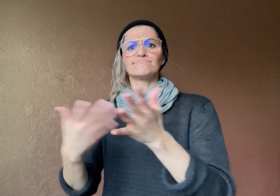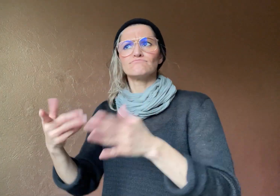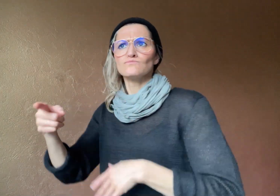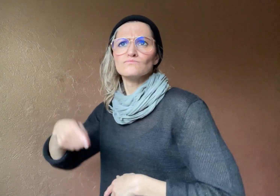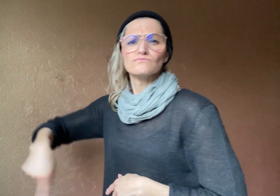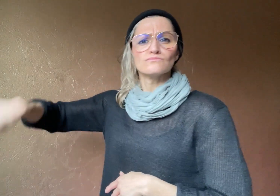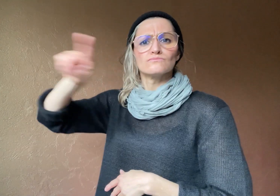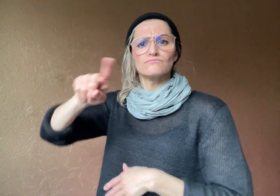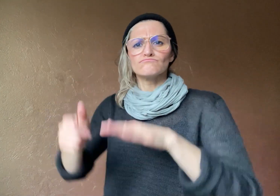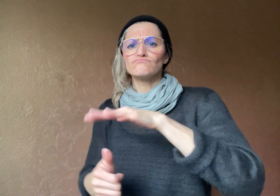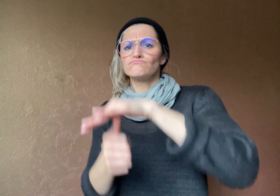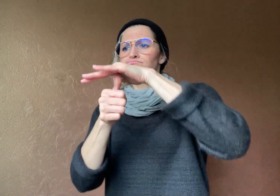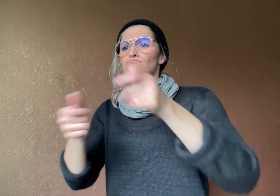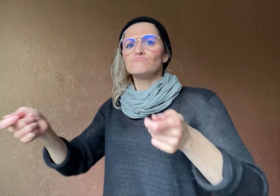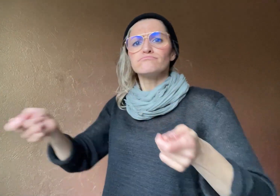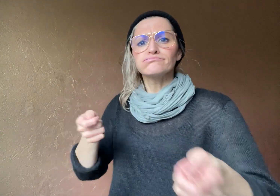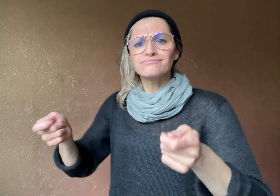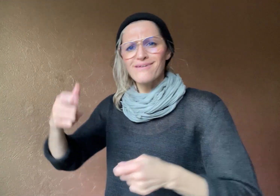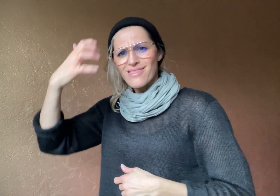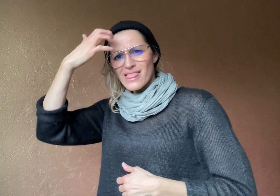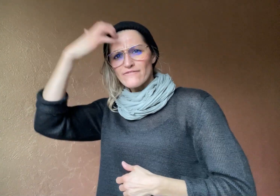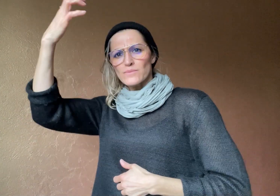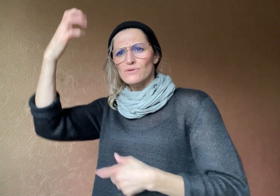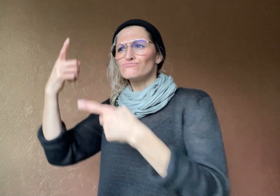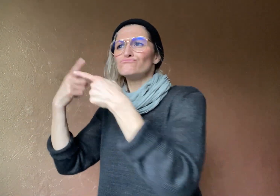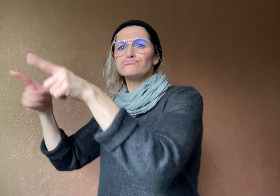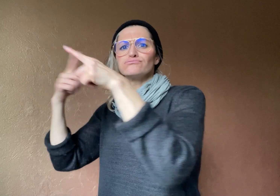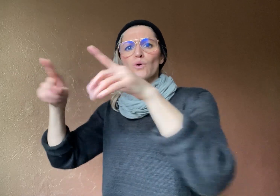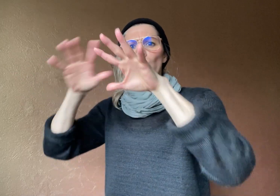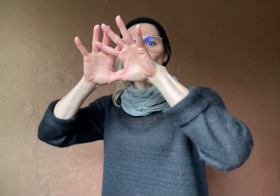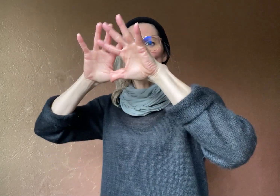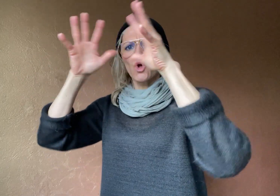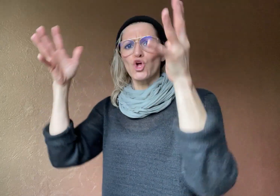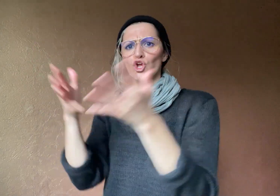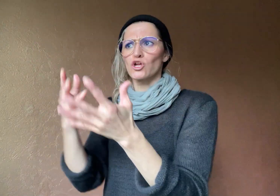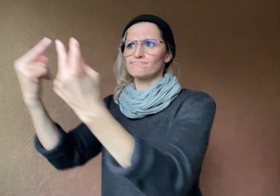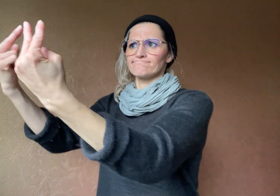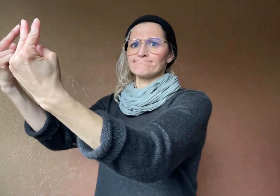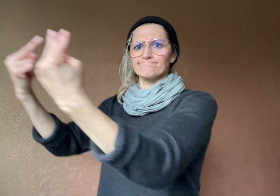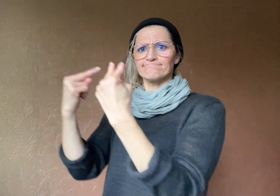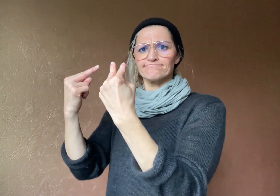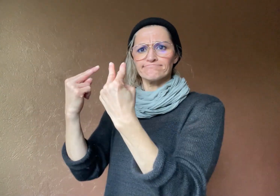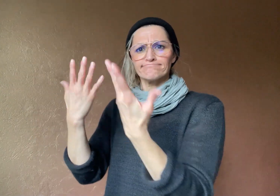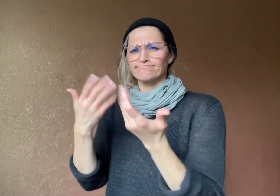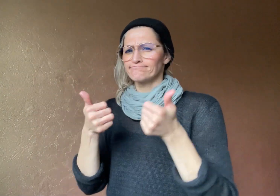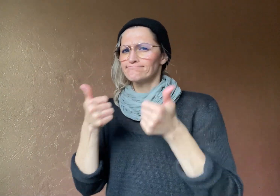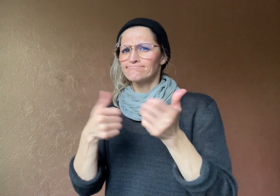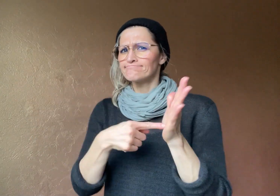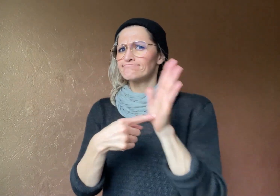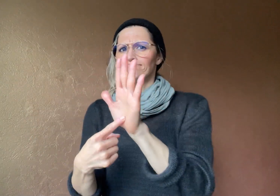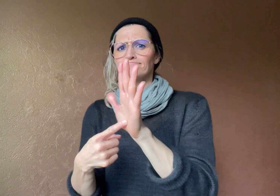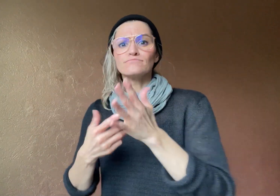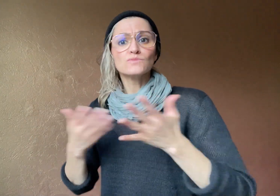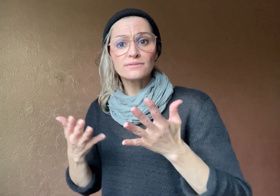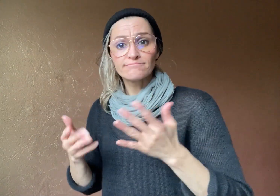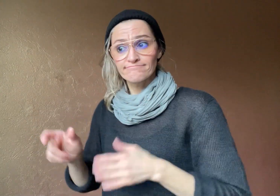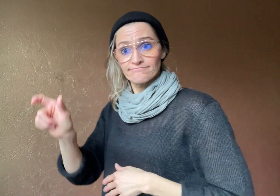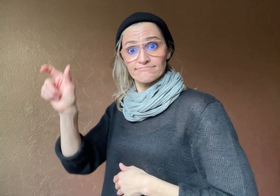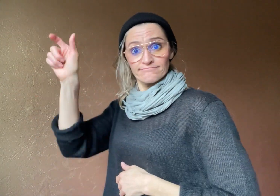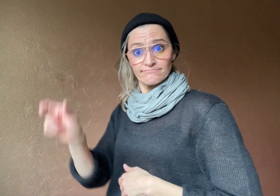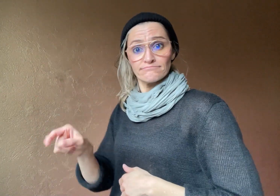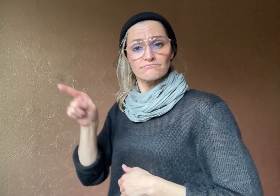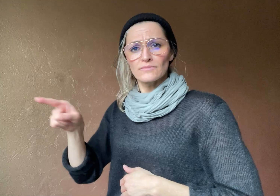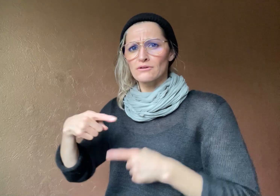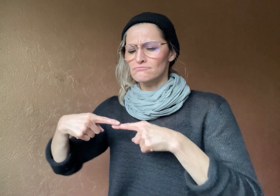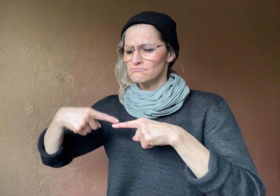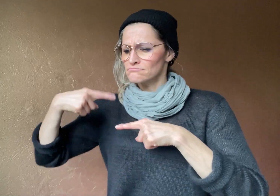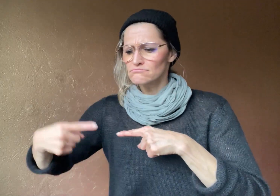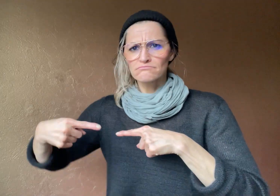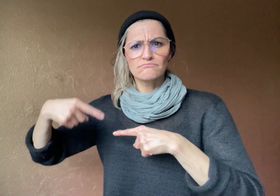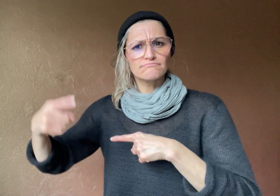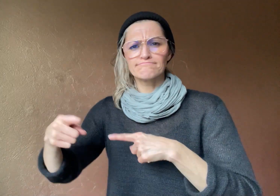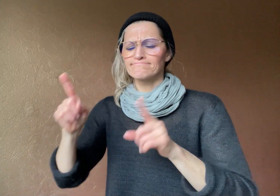set a precedent for other leaders around the world when he arranged